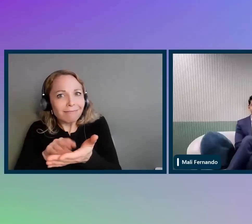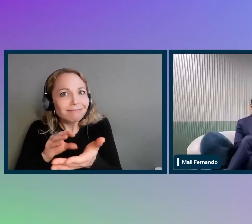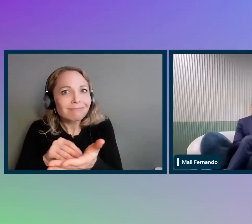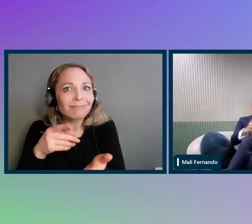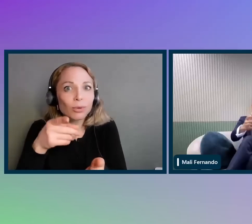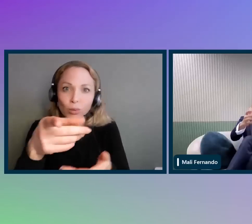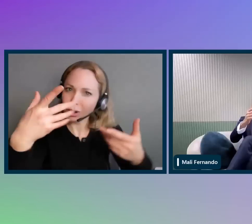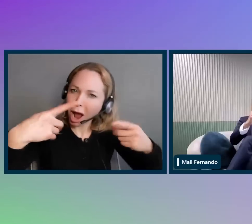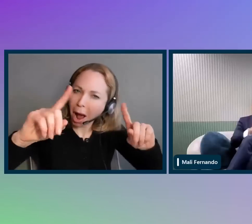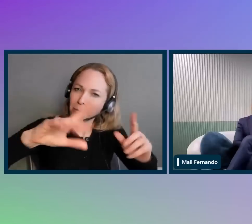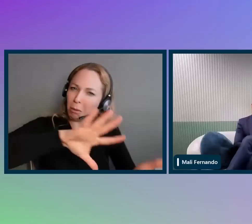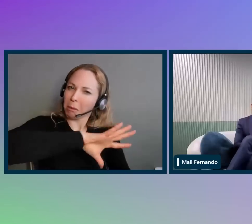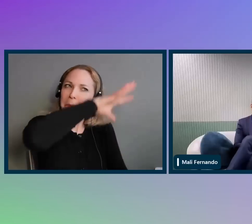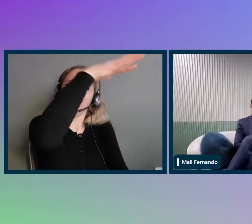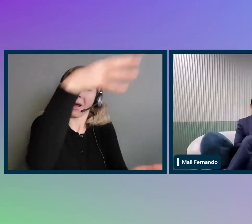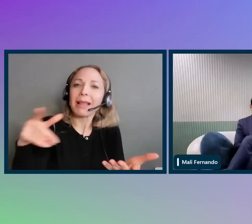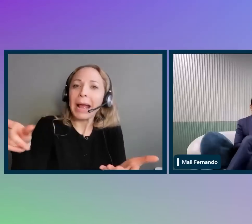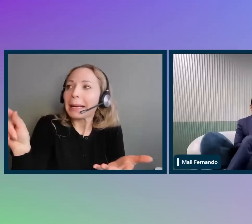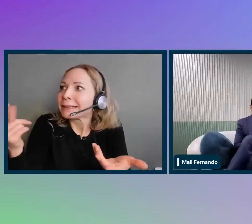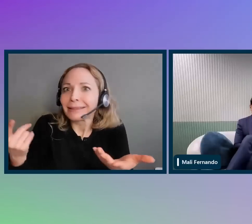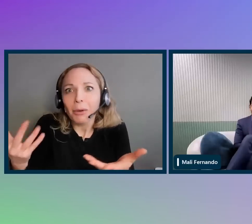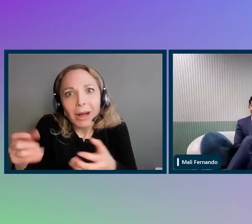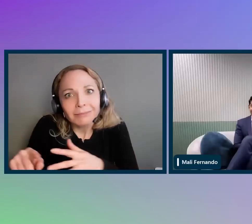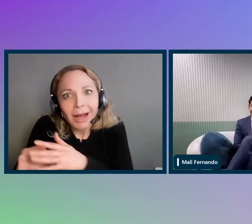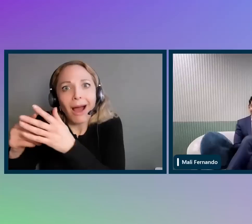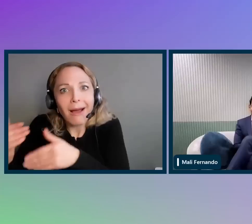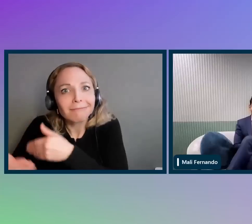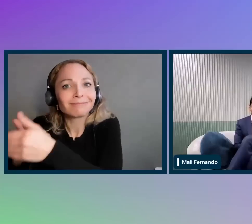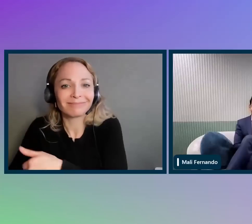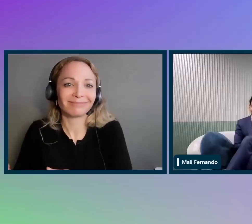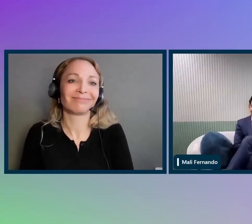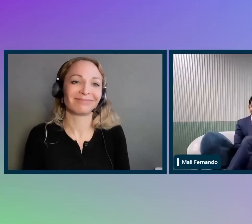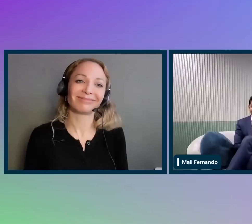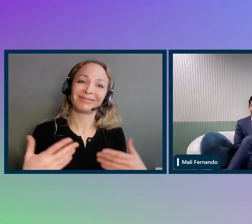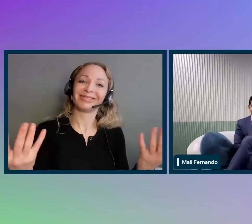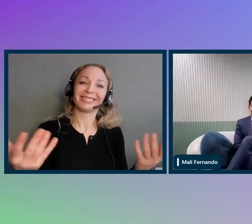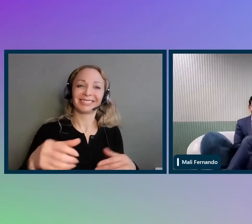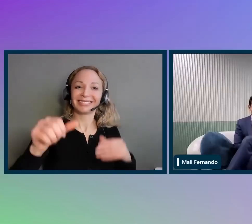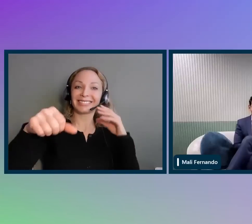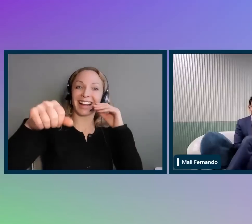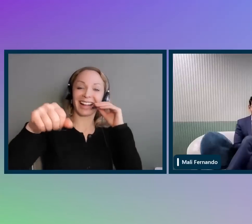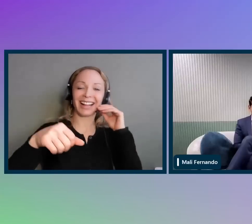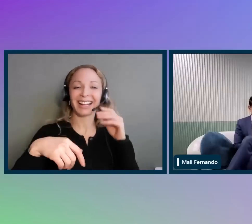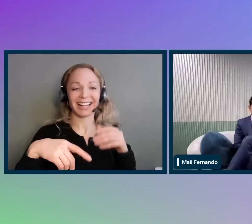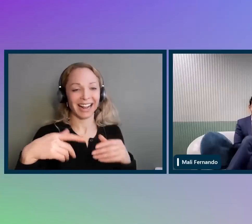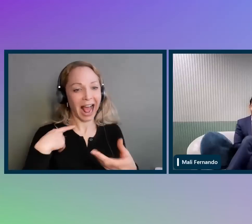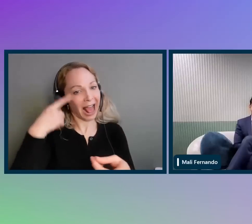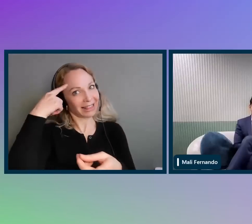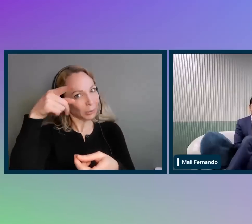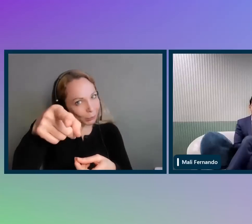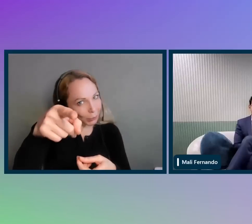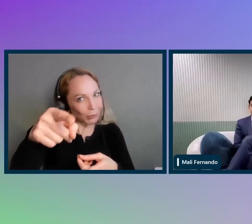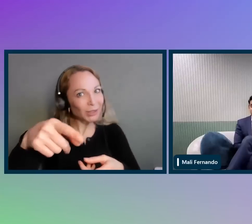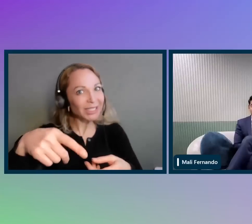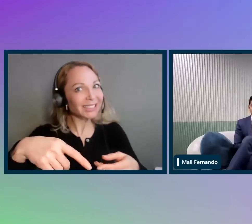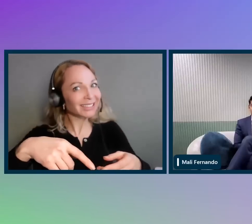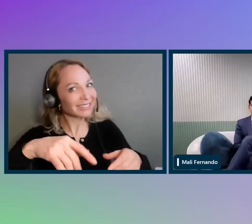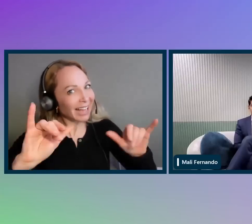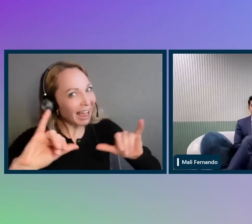I mean, the first thing I'd say is go speak to Preety and DQ, right? Because we feel the same way about you guys, what you guys are doing